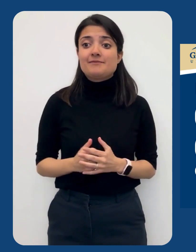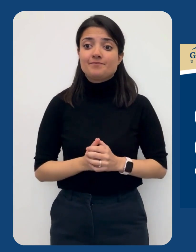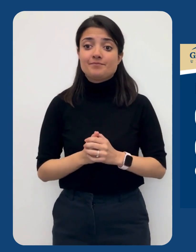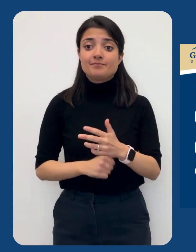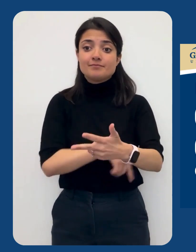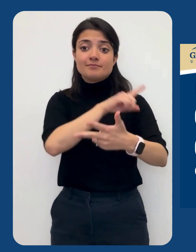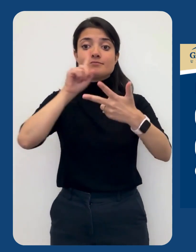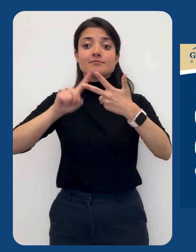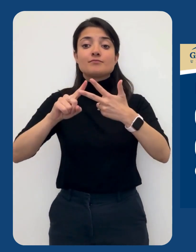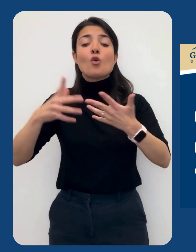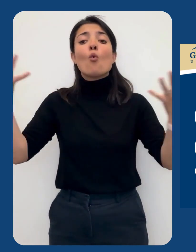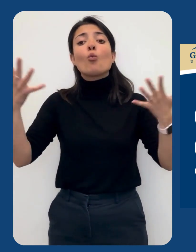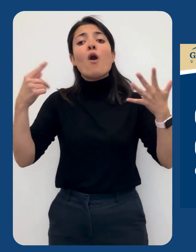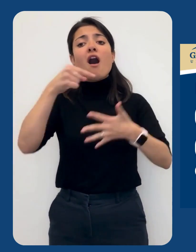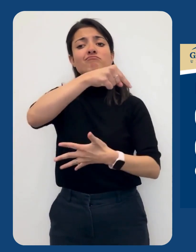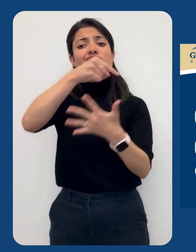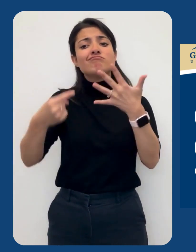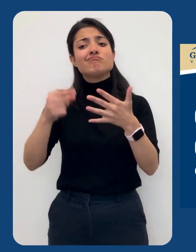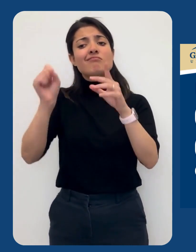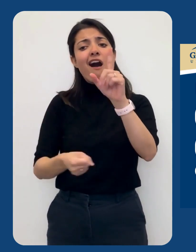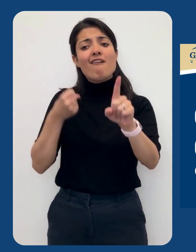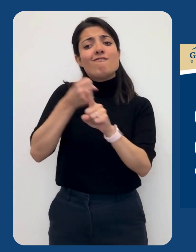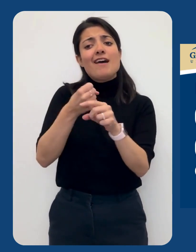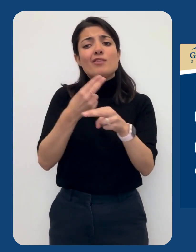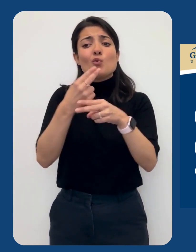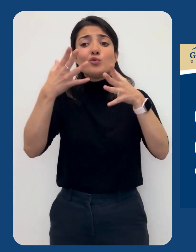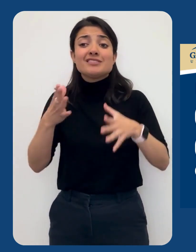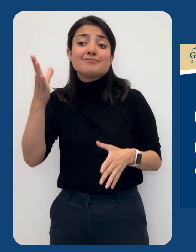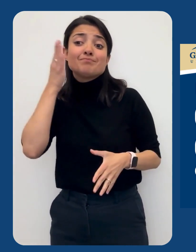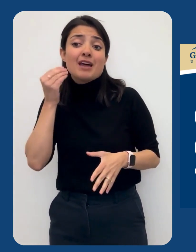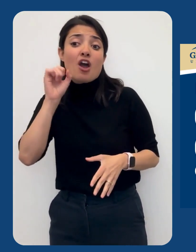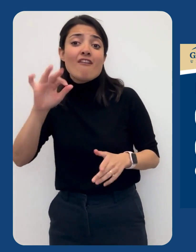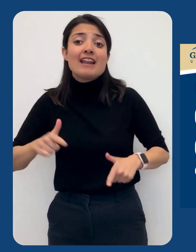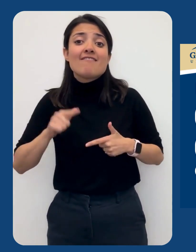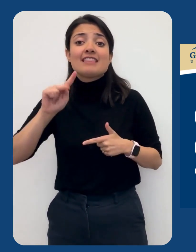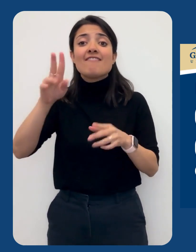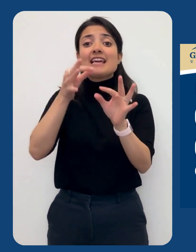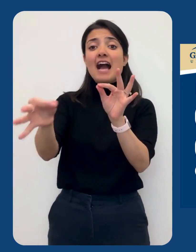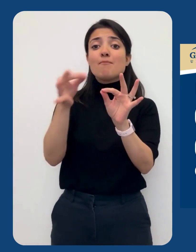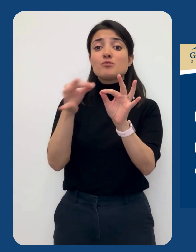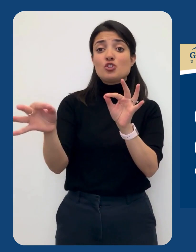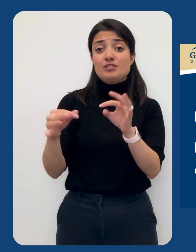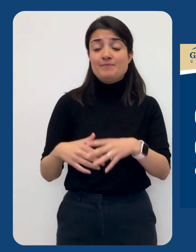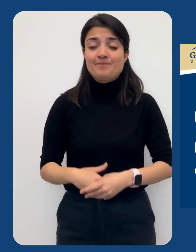3. What factors affect the user experience of live TV captions?